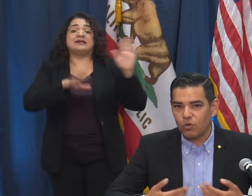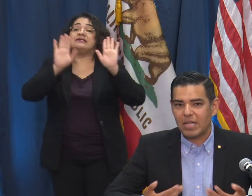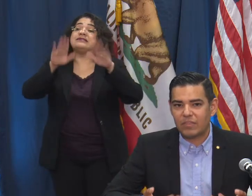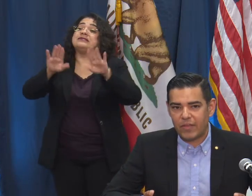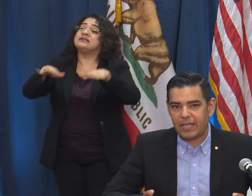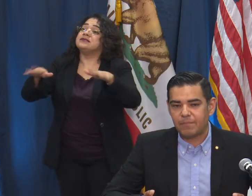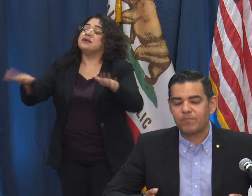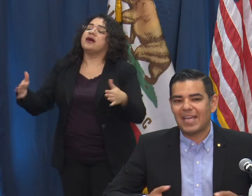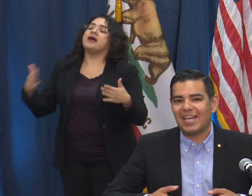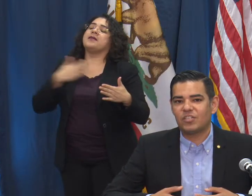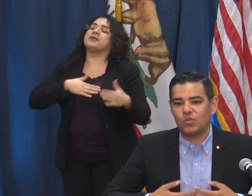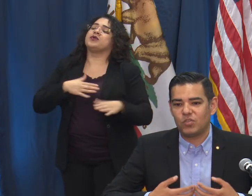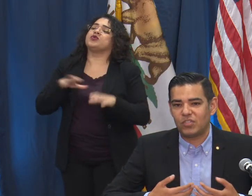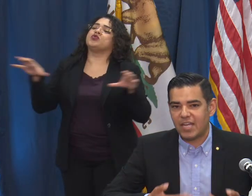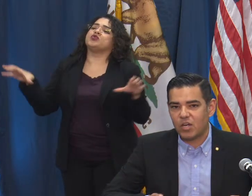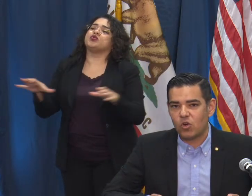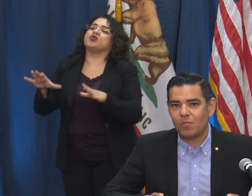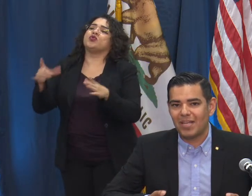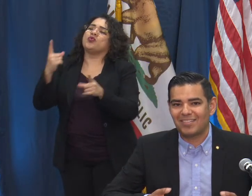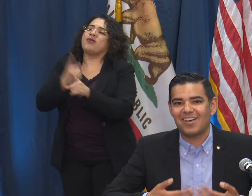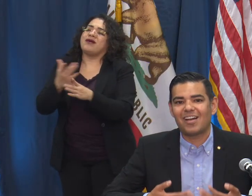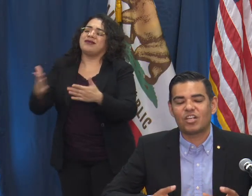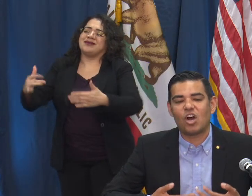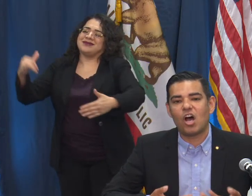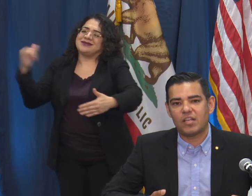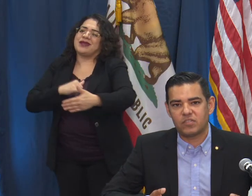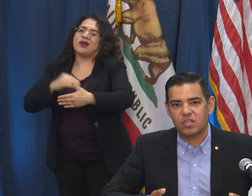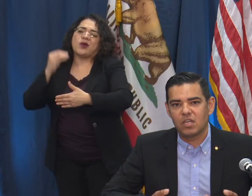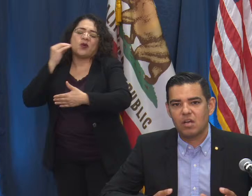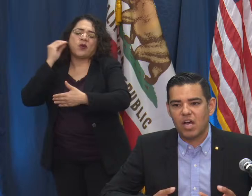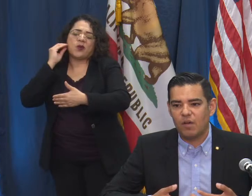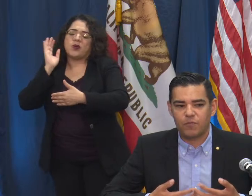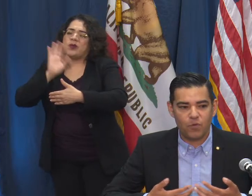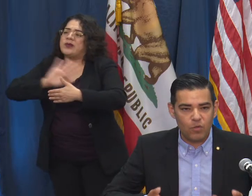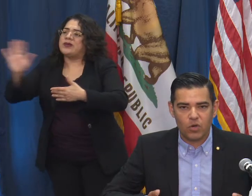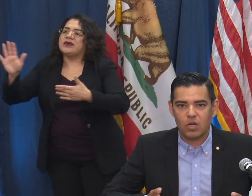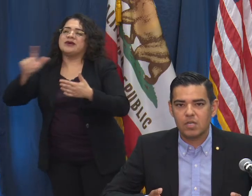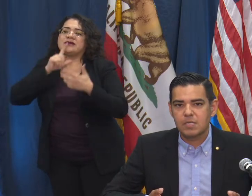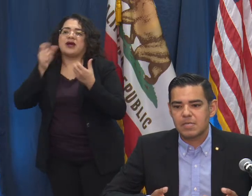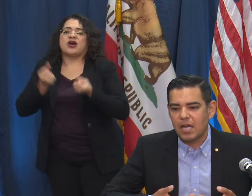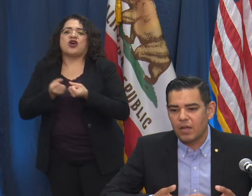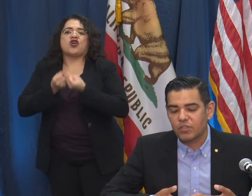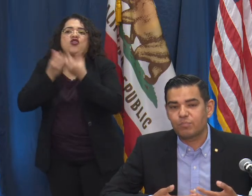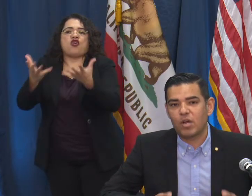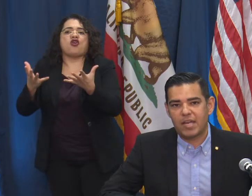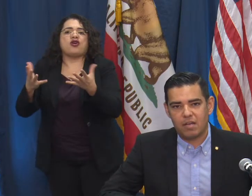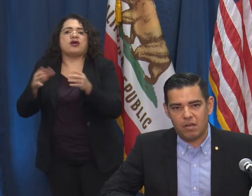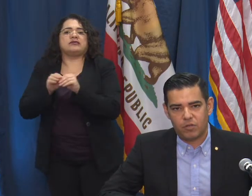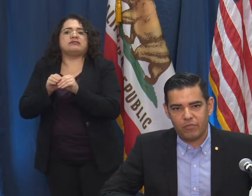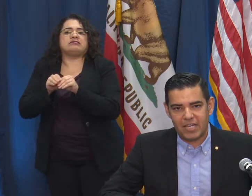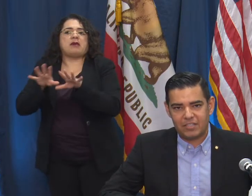the right thing and to stay at home and to not cause further spread of COVID-19.